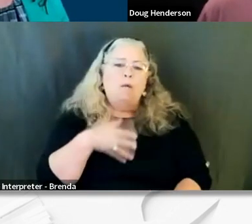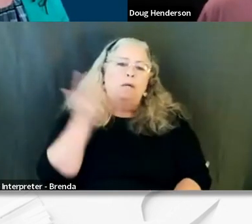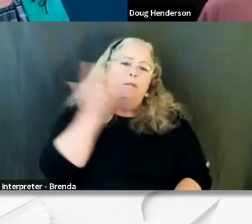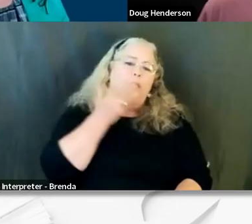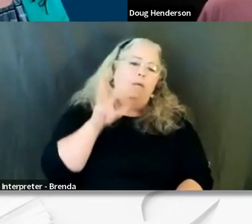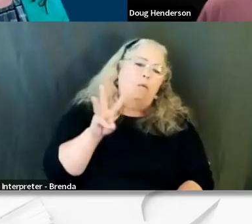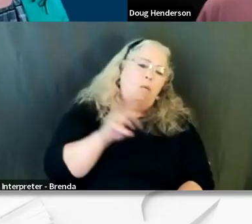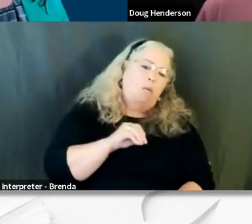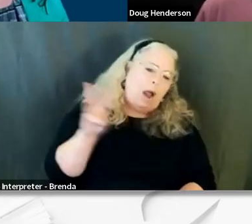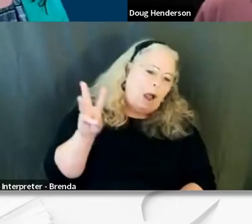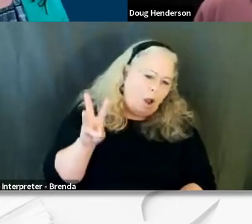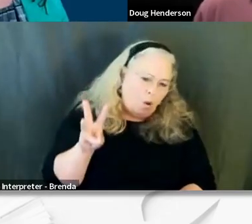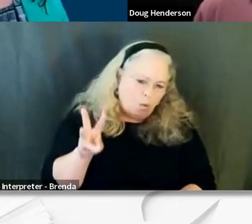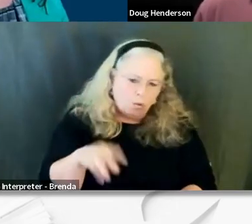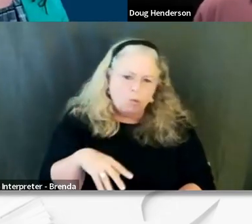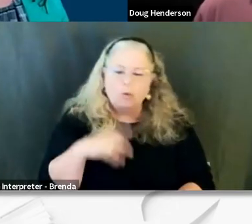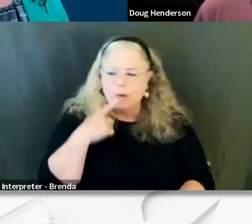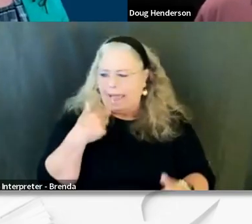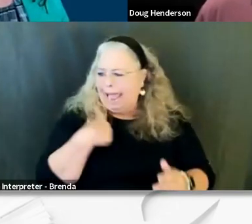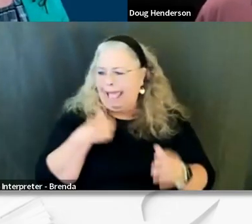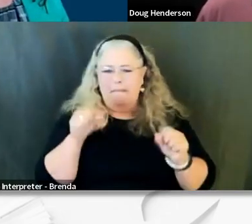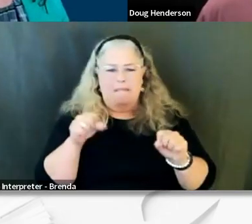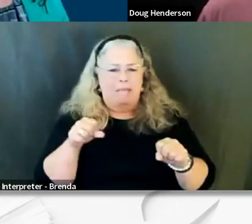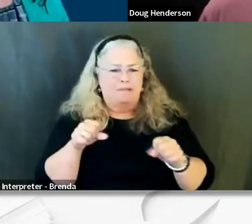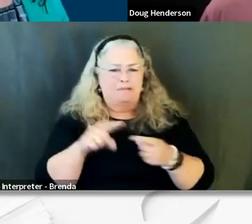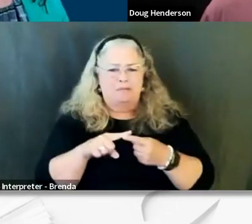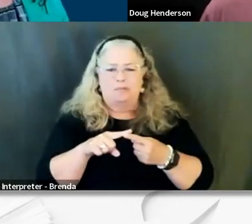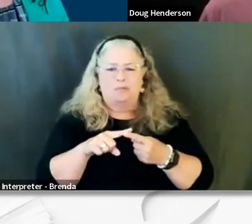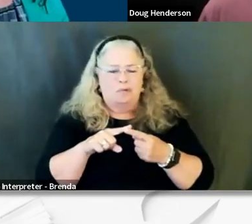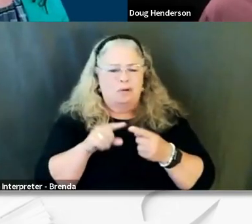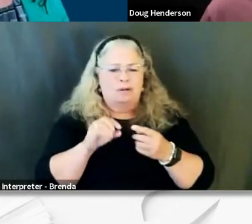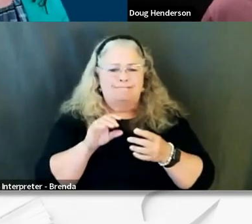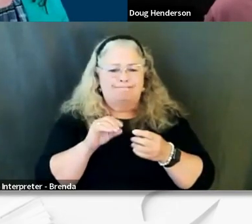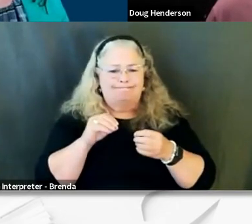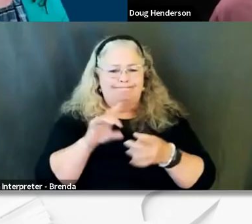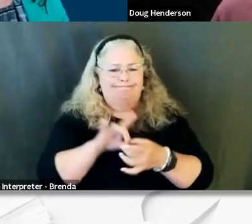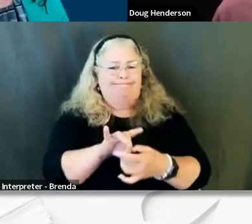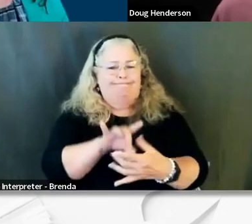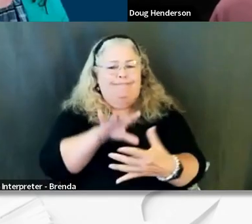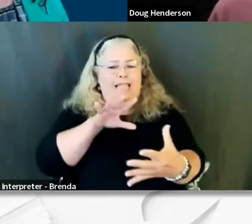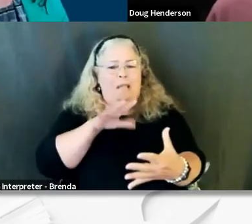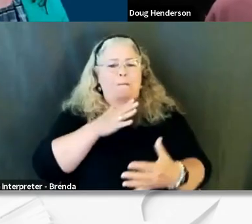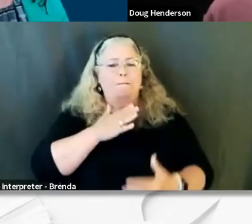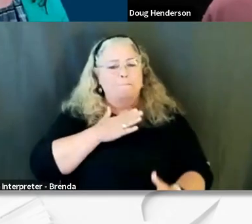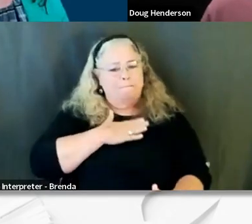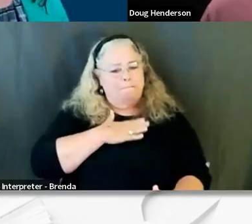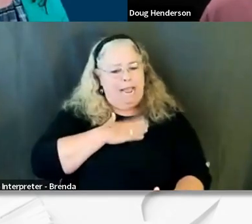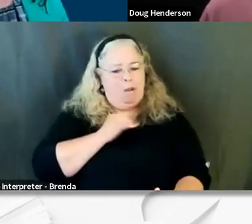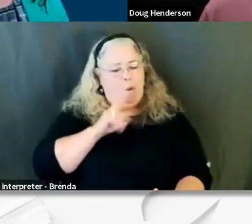to try this. I I'm gonna I'm gonna be able to relinquish my power in a way right? And and be